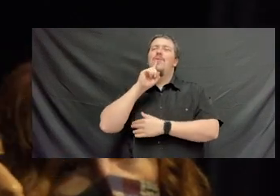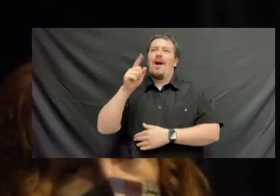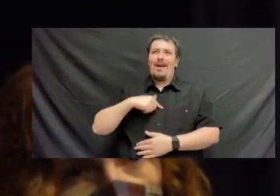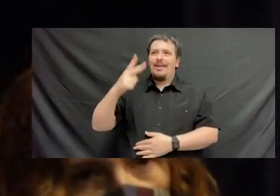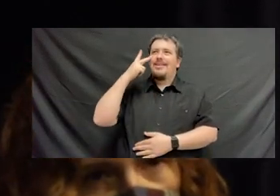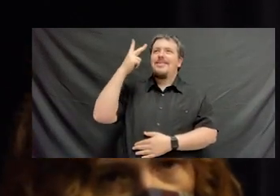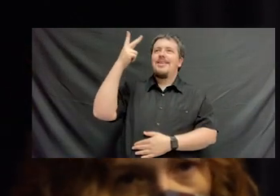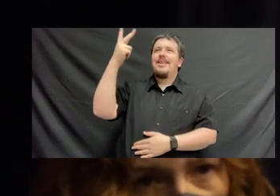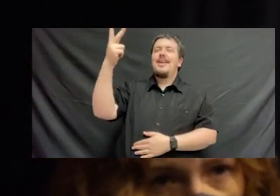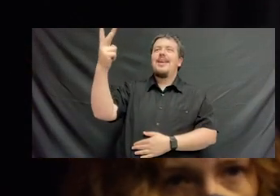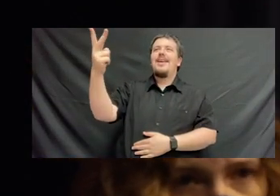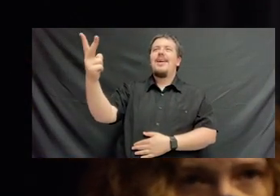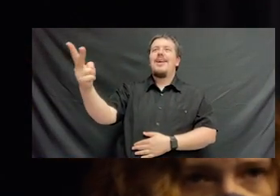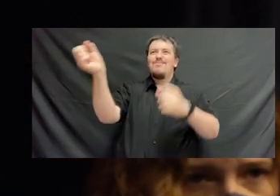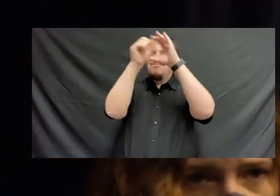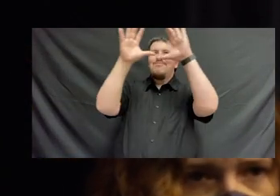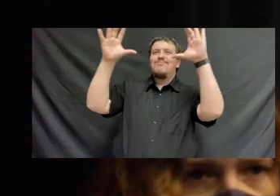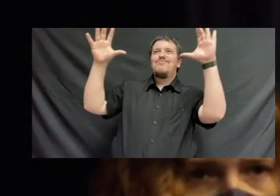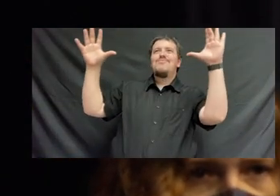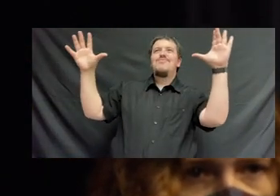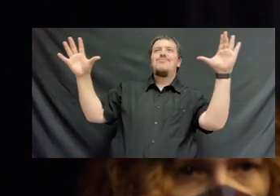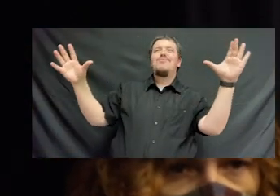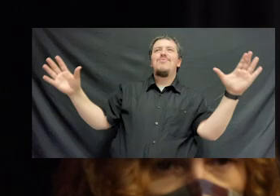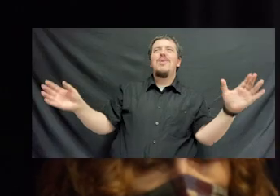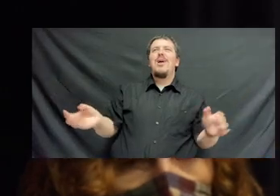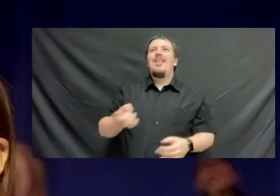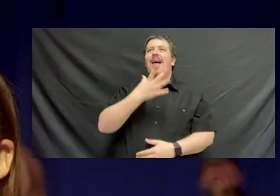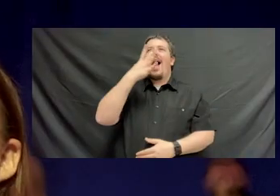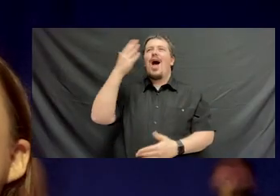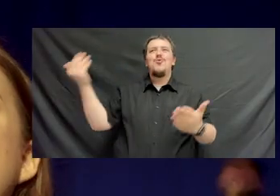I can see in the light of a brand new day